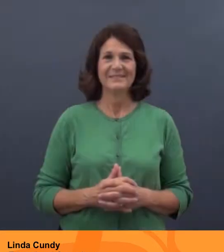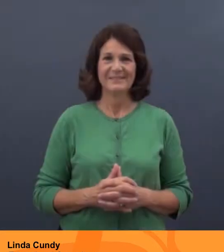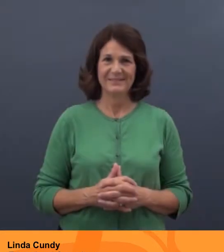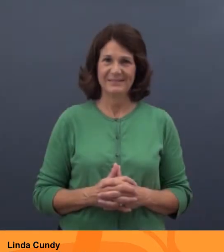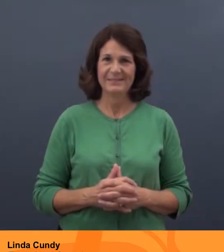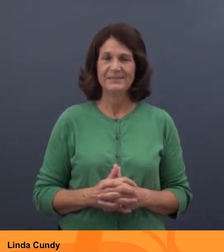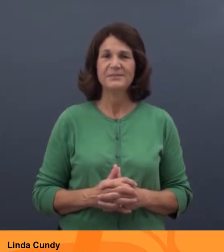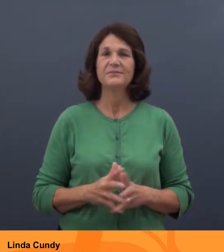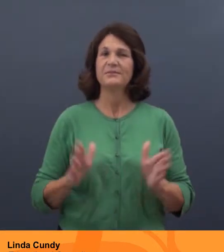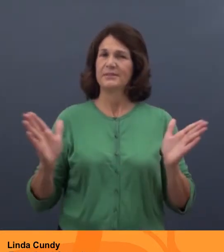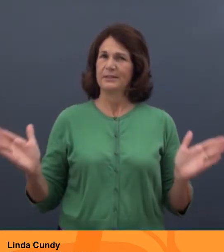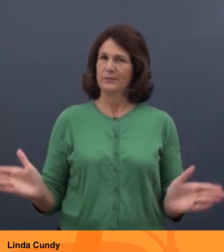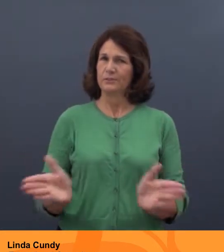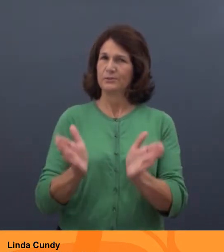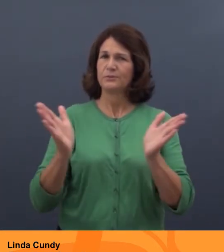Encouragement.